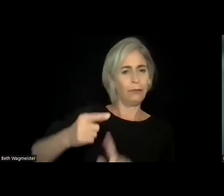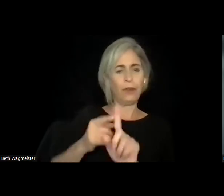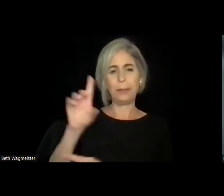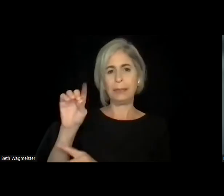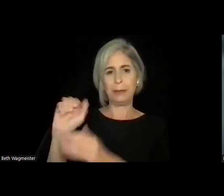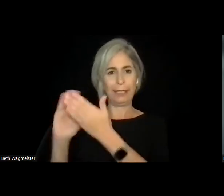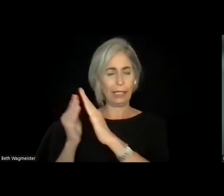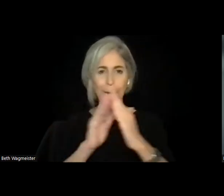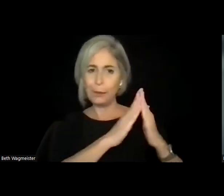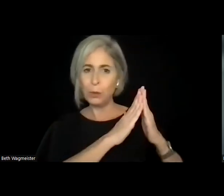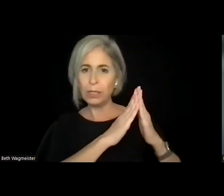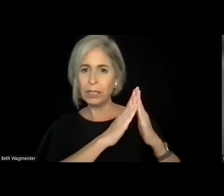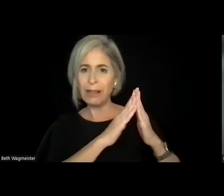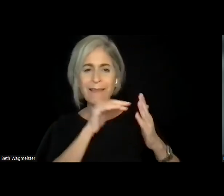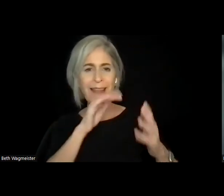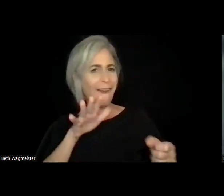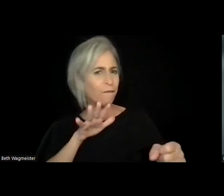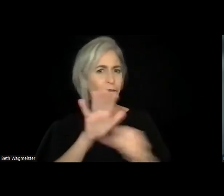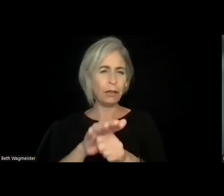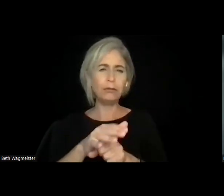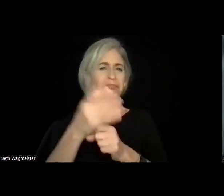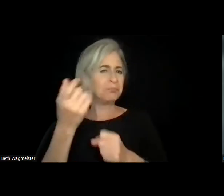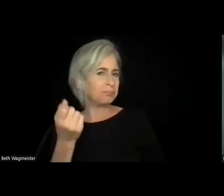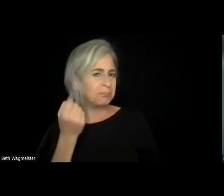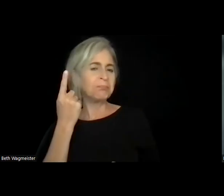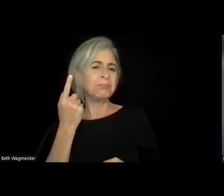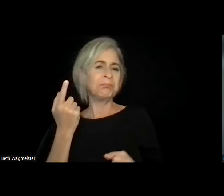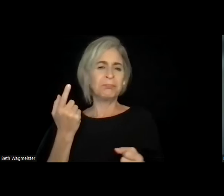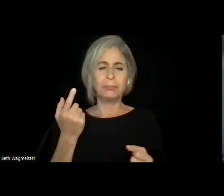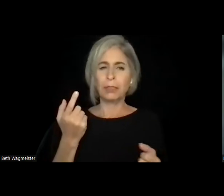the discussion around especially some kind of push back from a